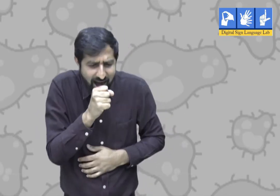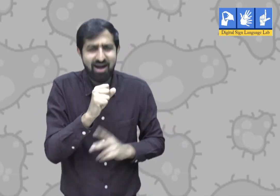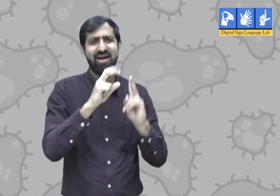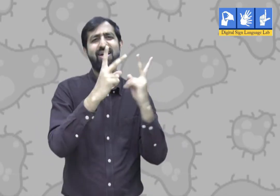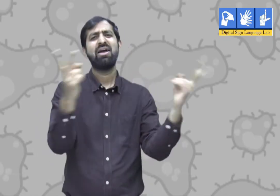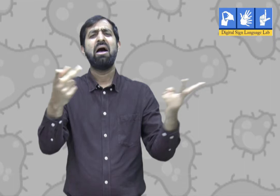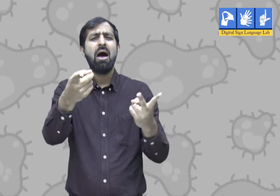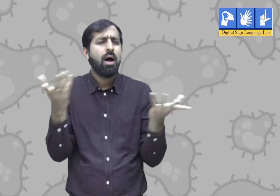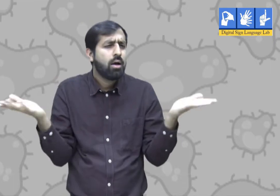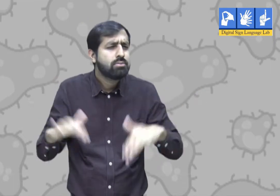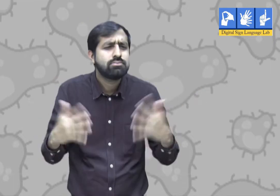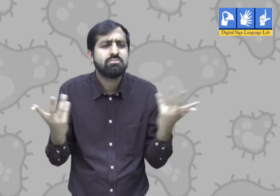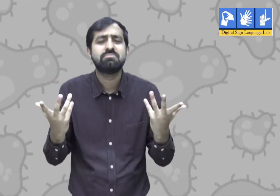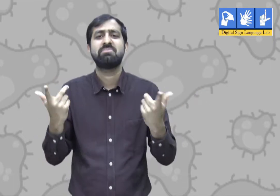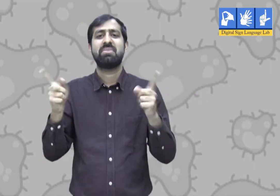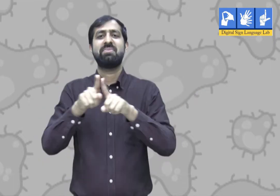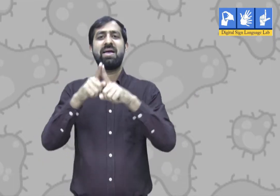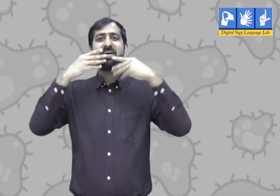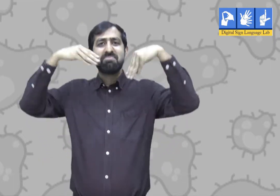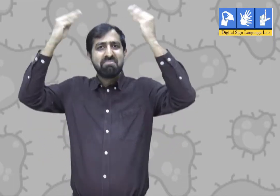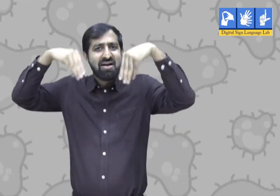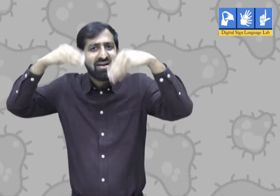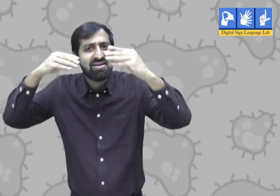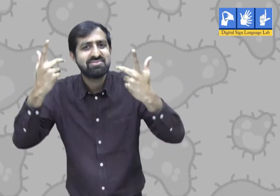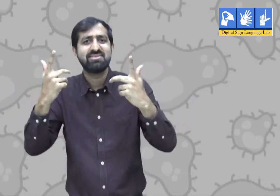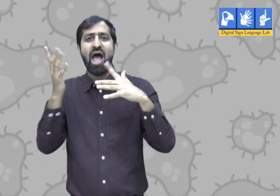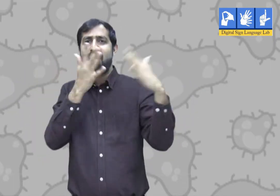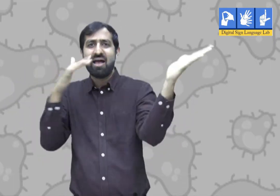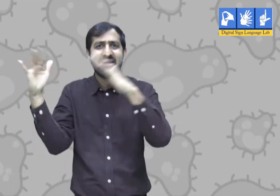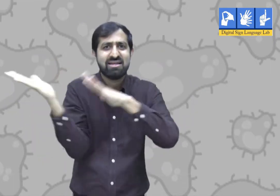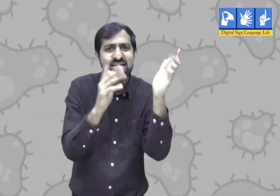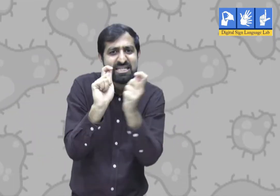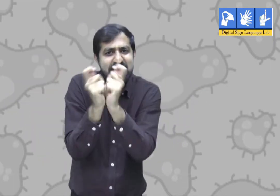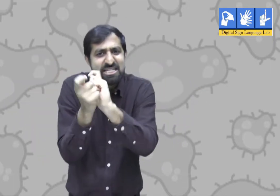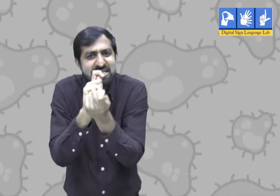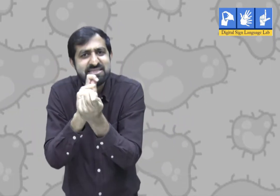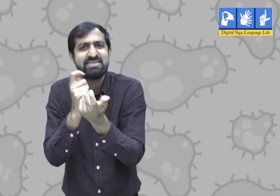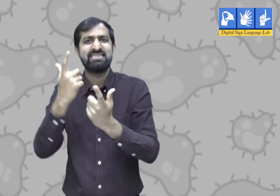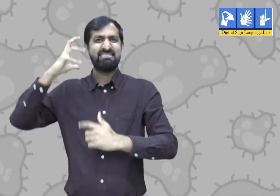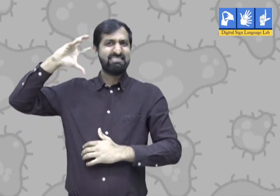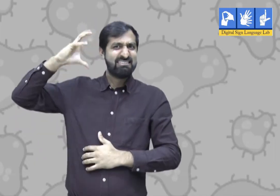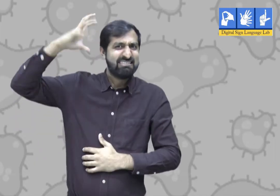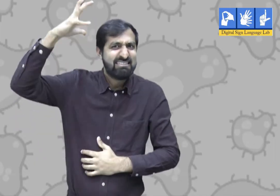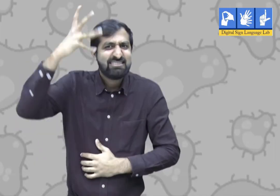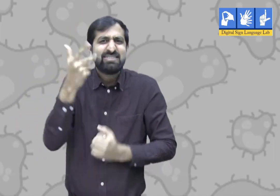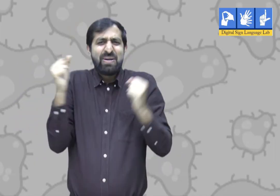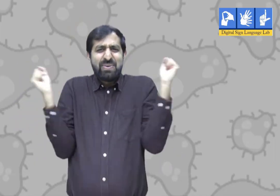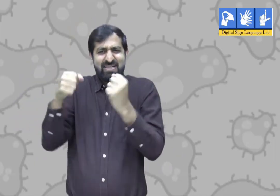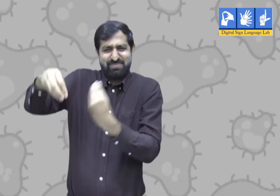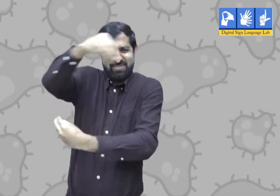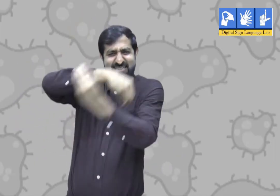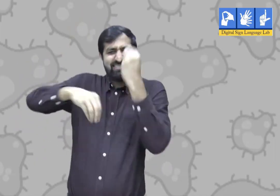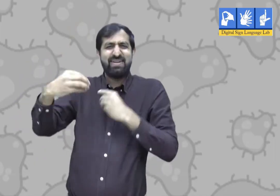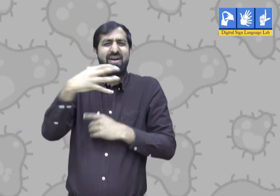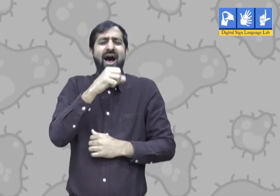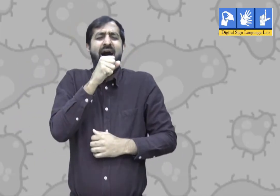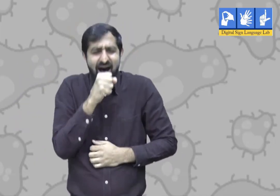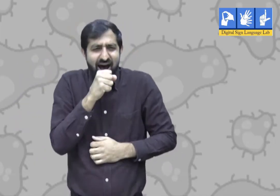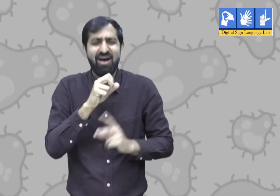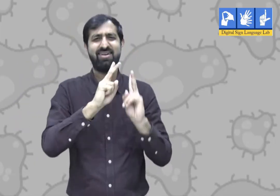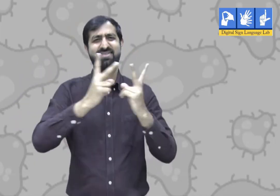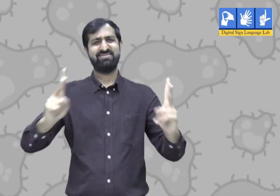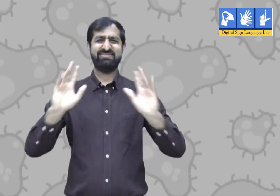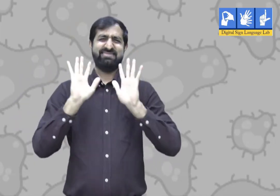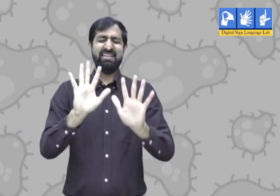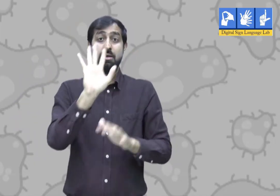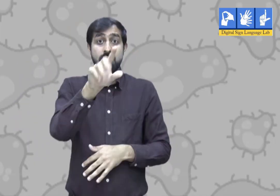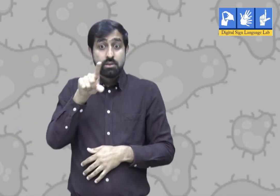Common cold may cause due to changes in weather.